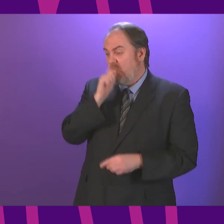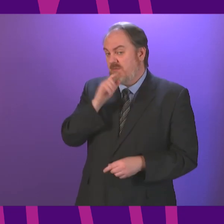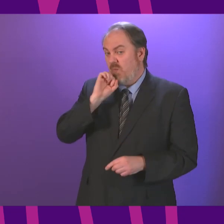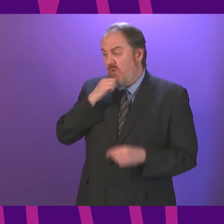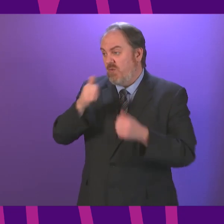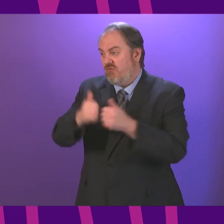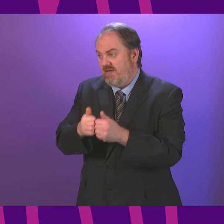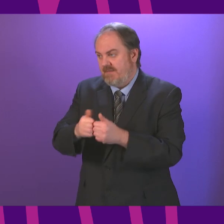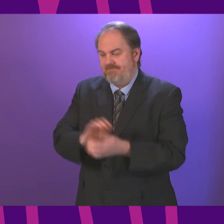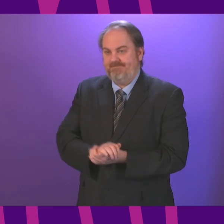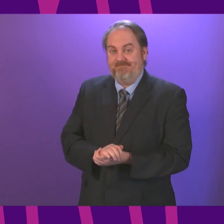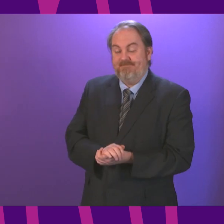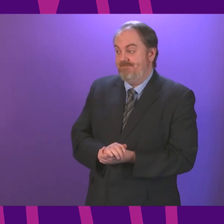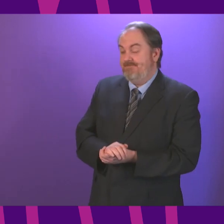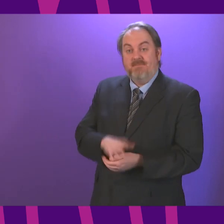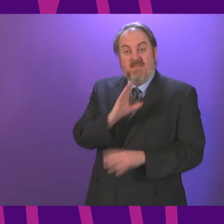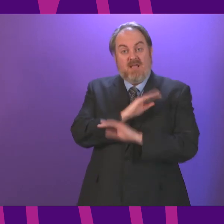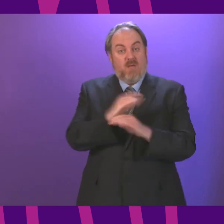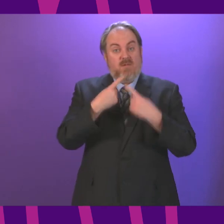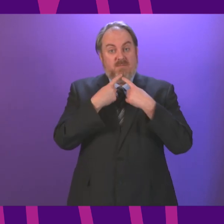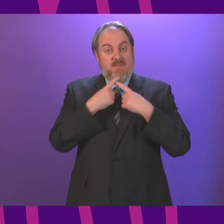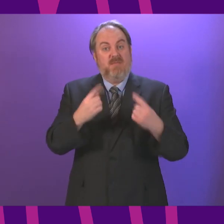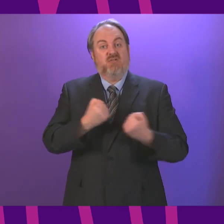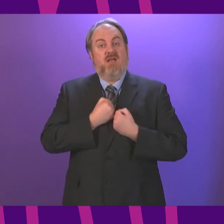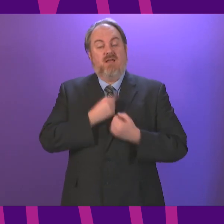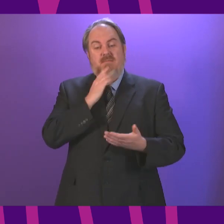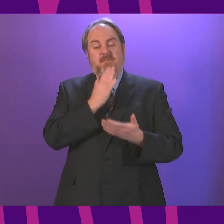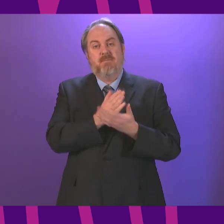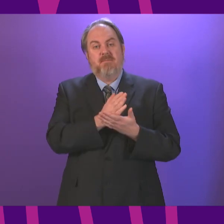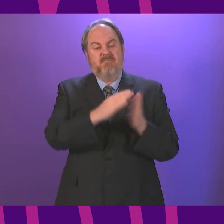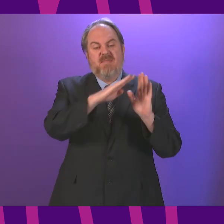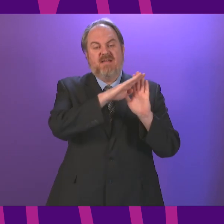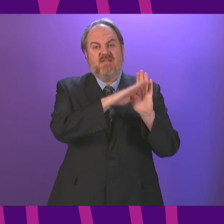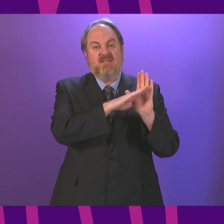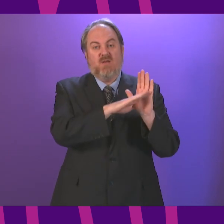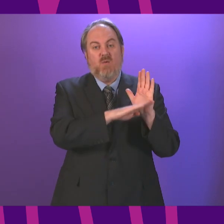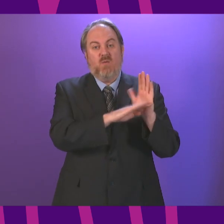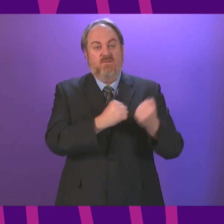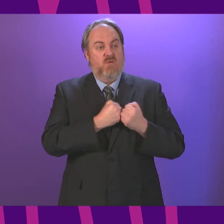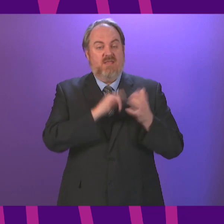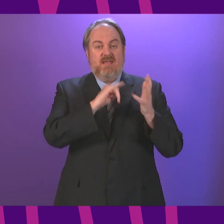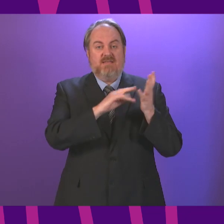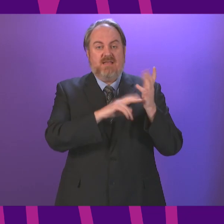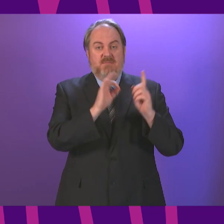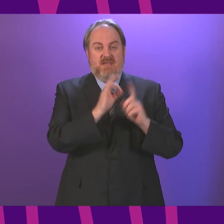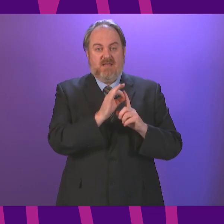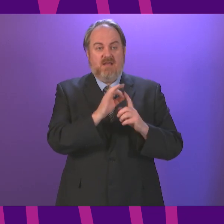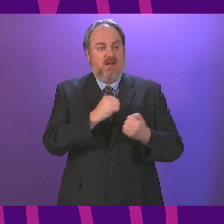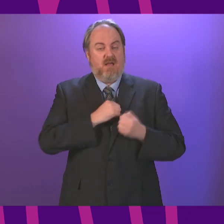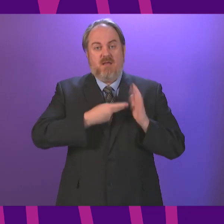The First Minister (Nicola Sturgeon): I will publish a manifesto in a few weeks’ time, when I will set out the plans that my party will take into the next parliamentary session if we are